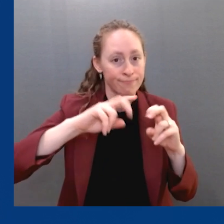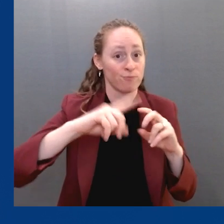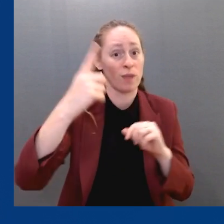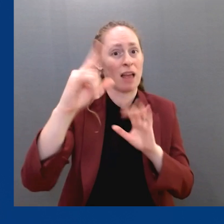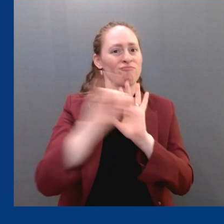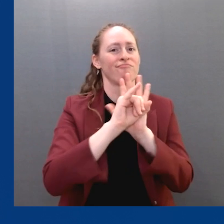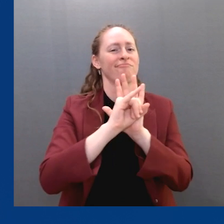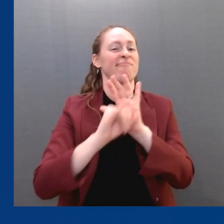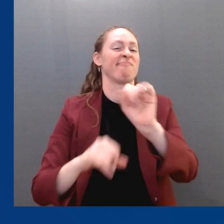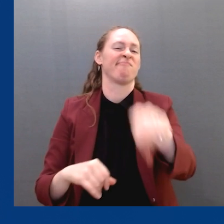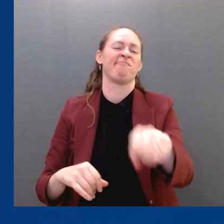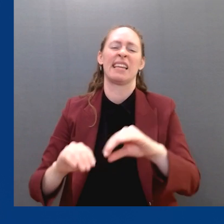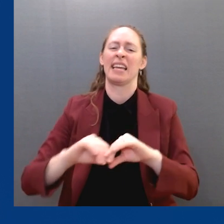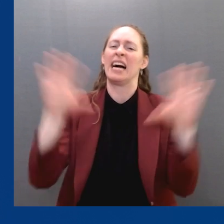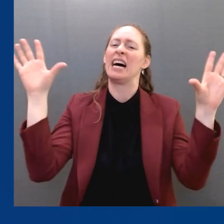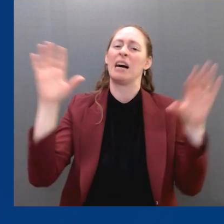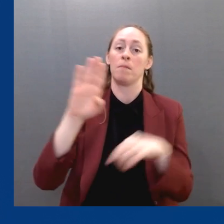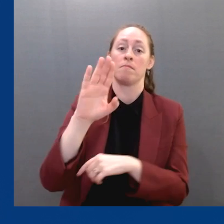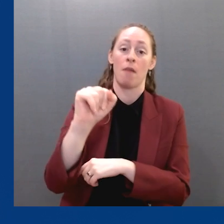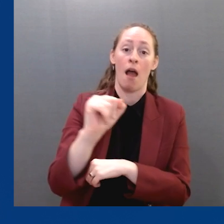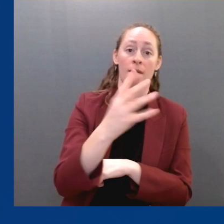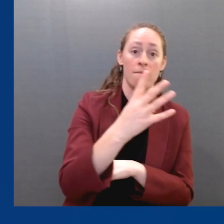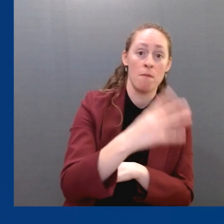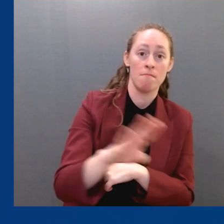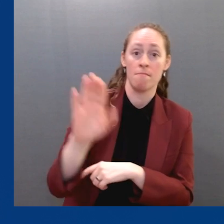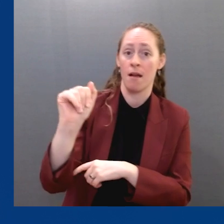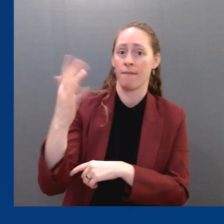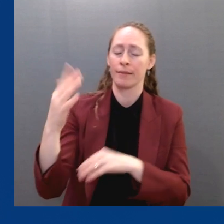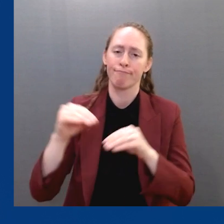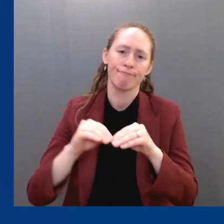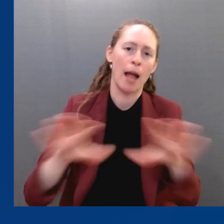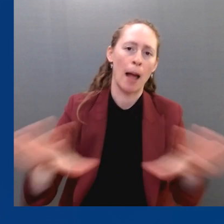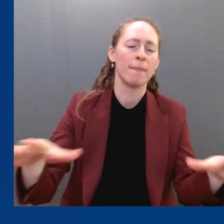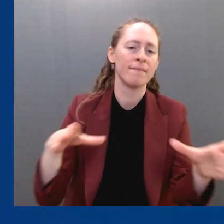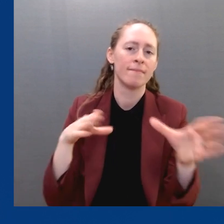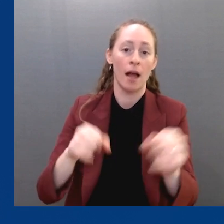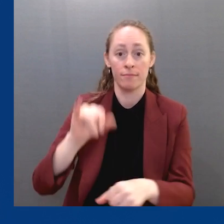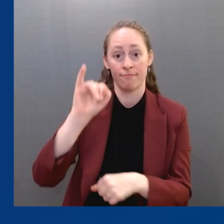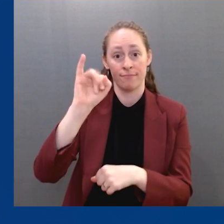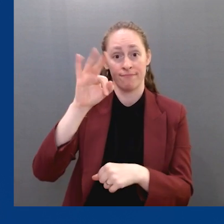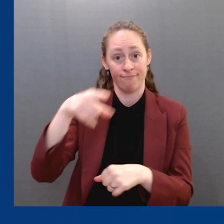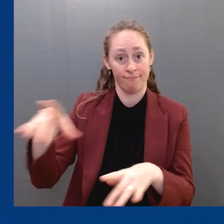Even with BA-1 and BA-2 are likely still at risk for BA-4, BA-5.